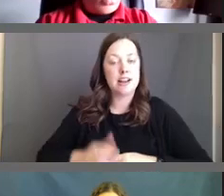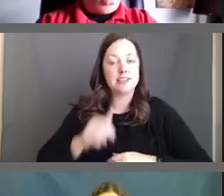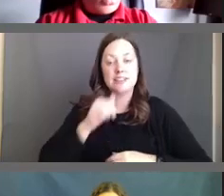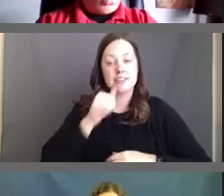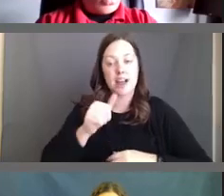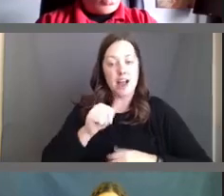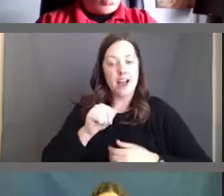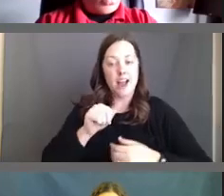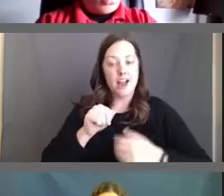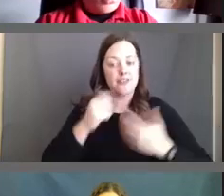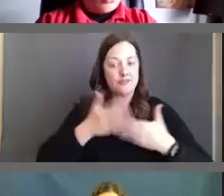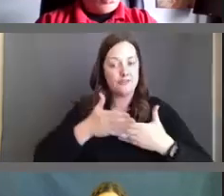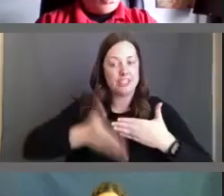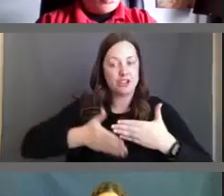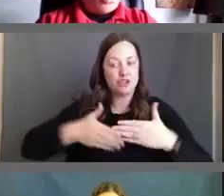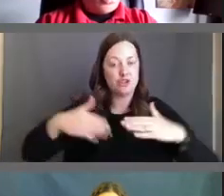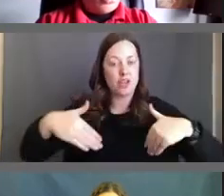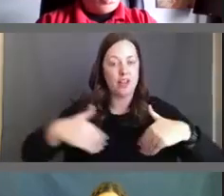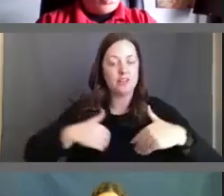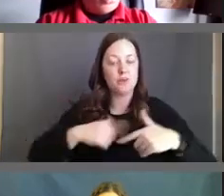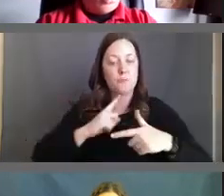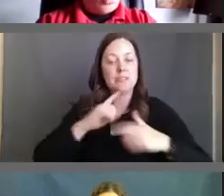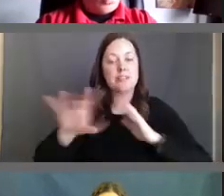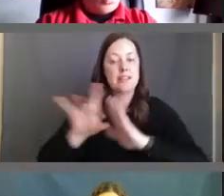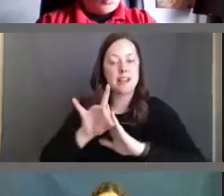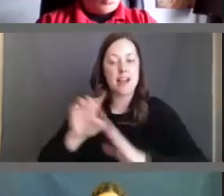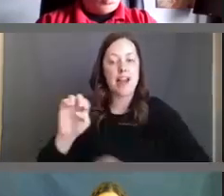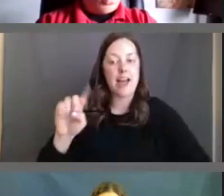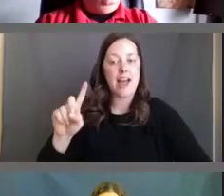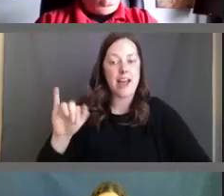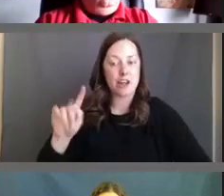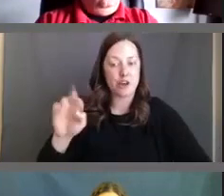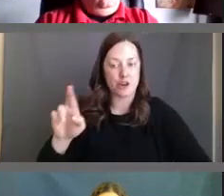What this looks like. I know you have it on your Padlet.